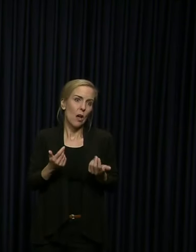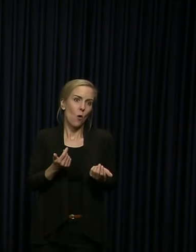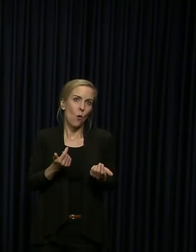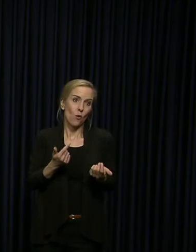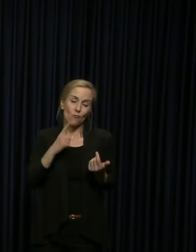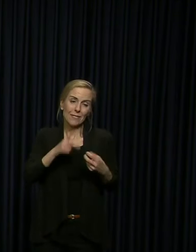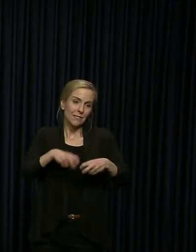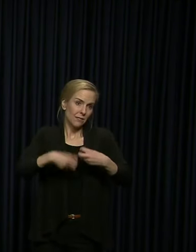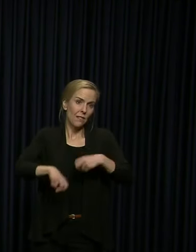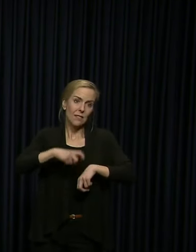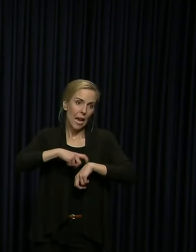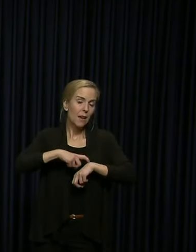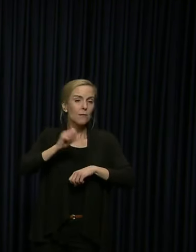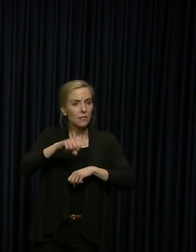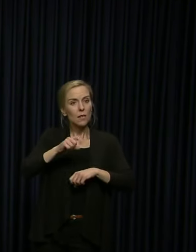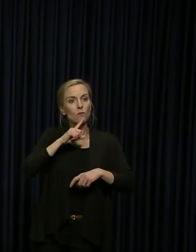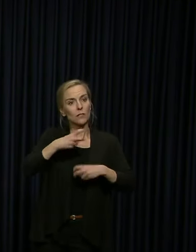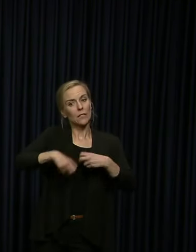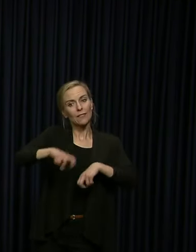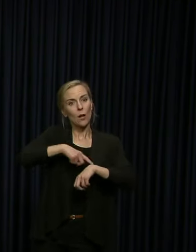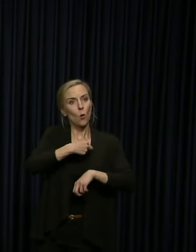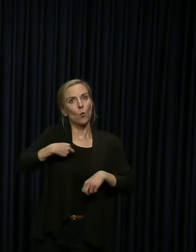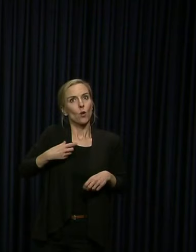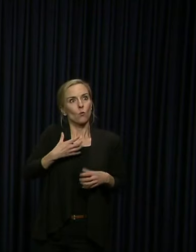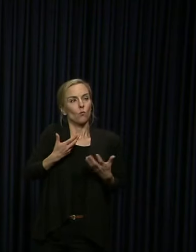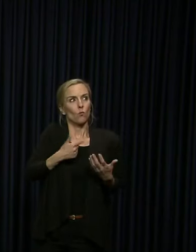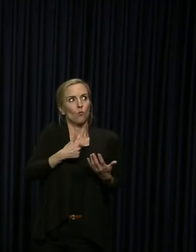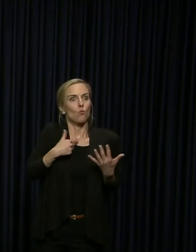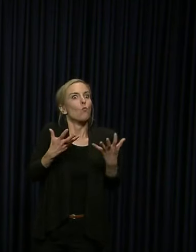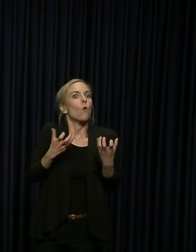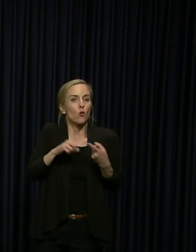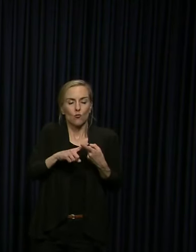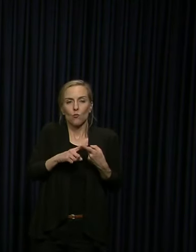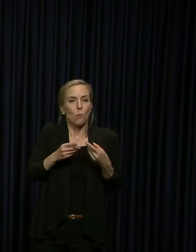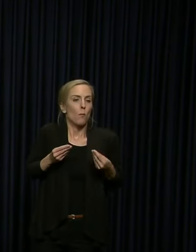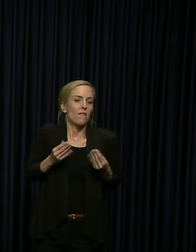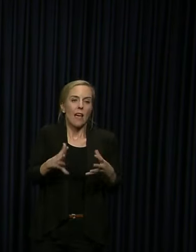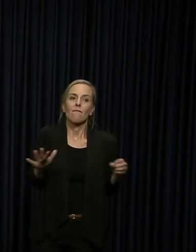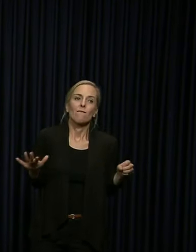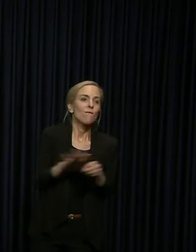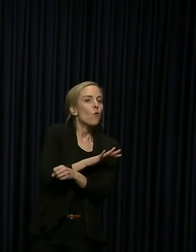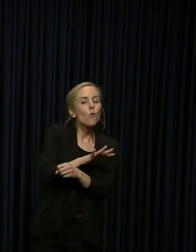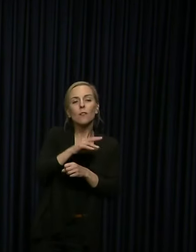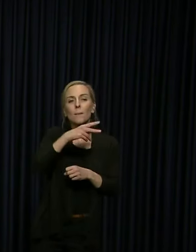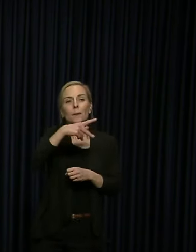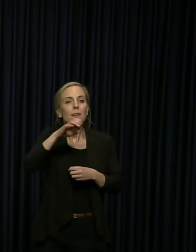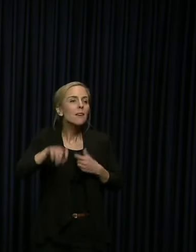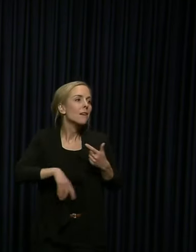YOU ARE WHY PEOPLE OUGHT TO BE EVERY DAY, NOT THAT WE TOOK X NUMBER OF STEPS.